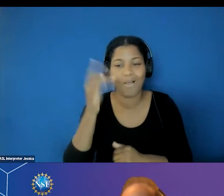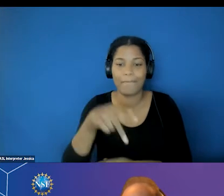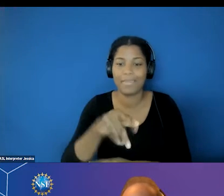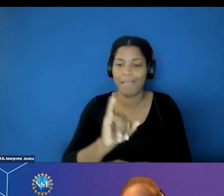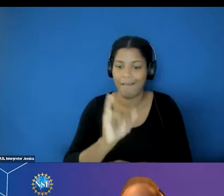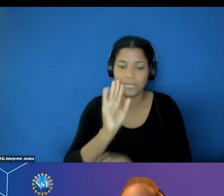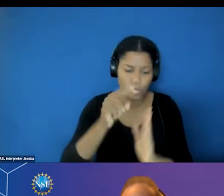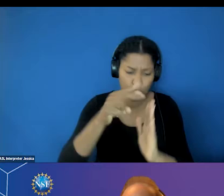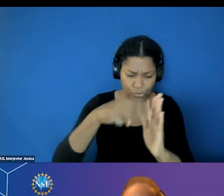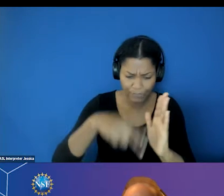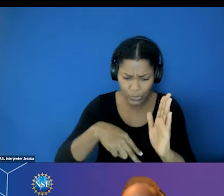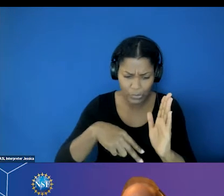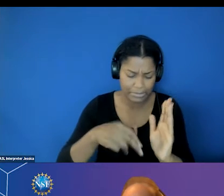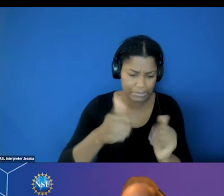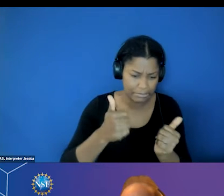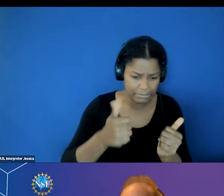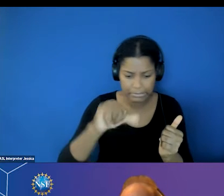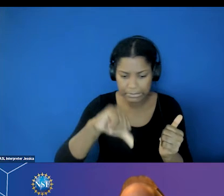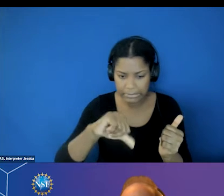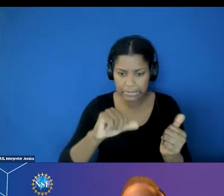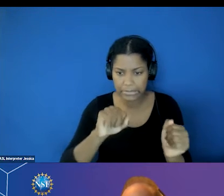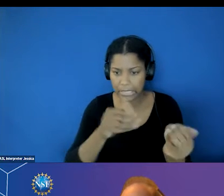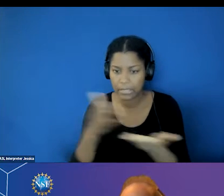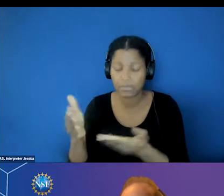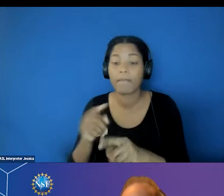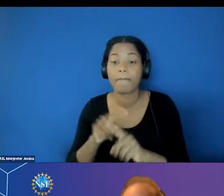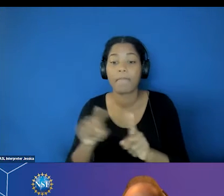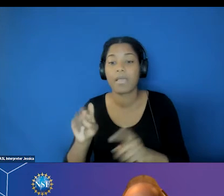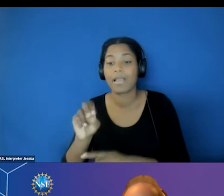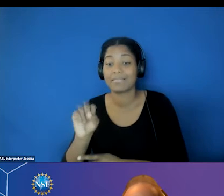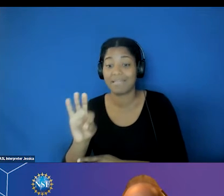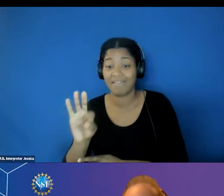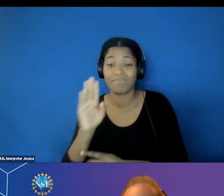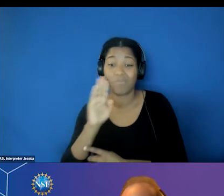the MRI program entertains about 700 to 800 proposals in a given competition.